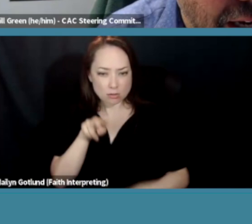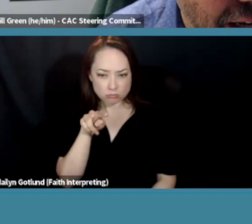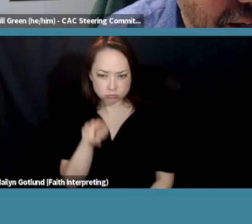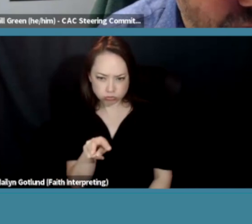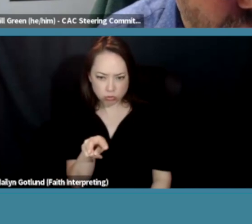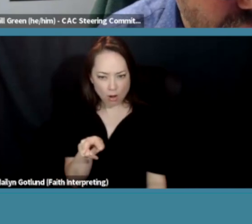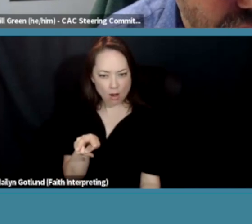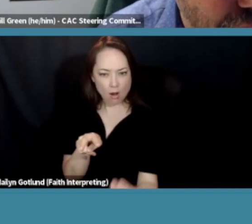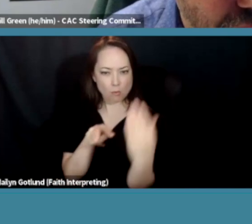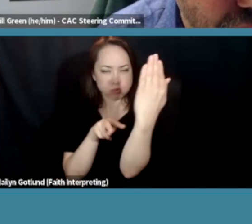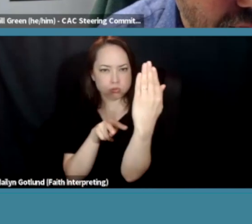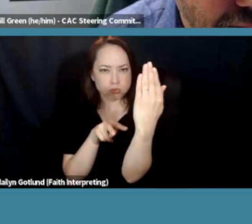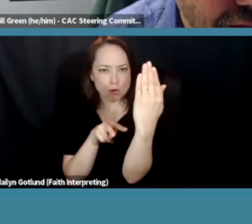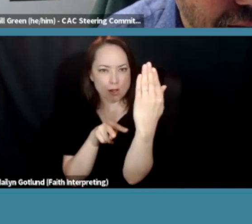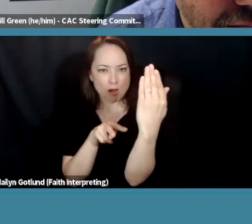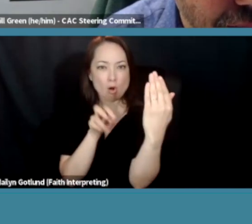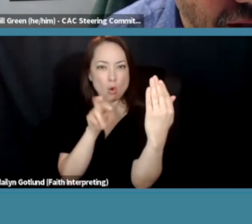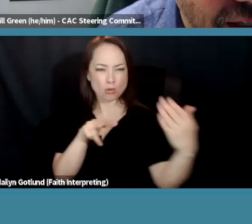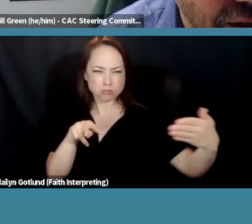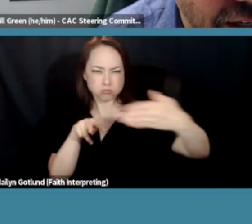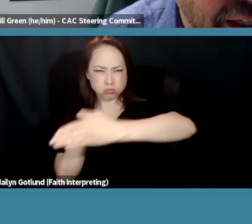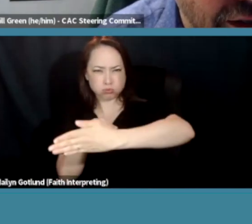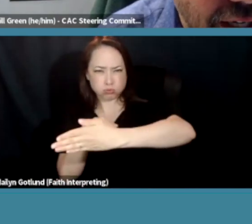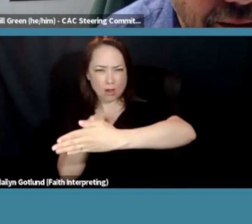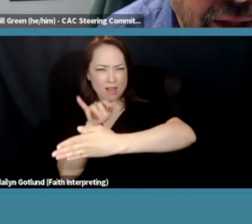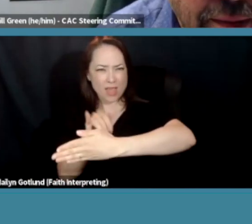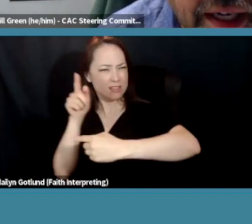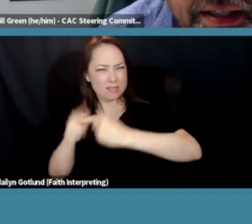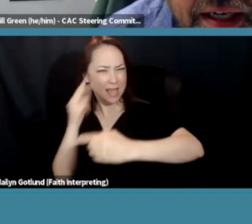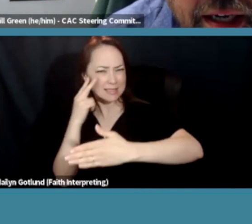like a horizontal post, and it was being blocked looking into those animal habitats.